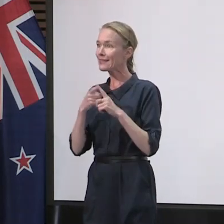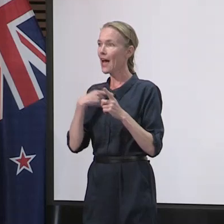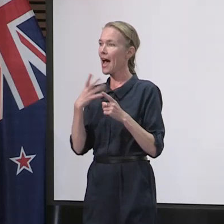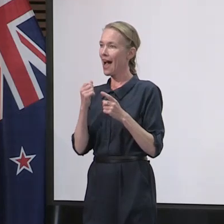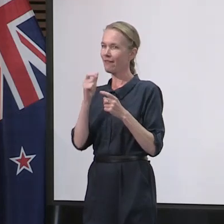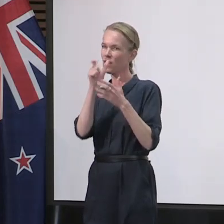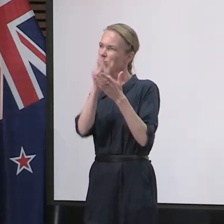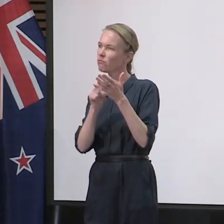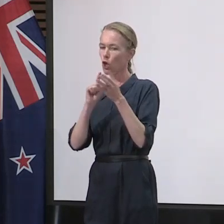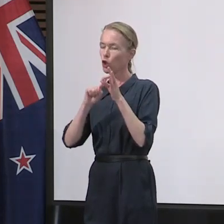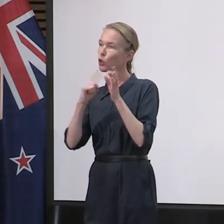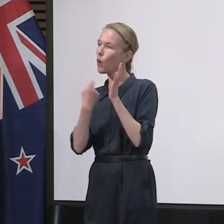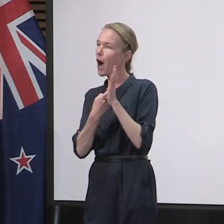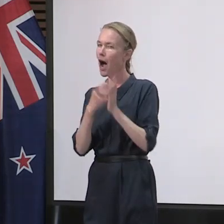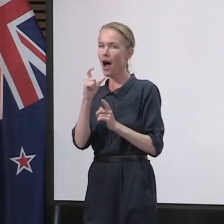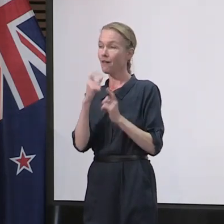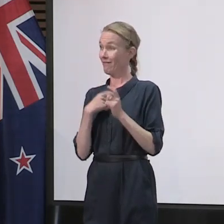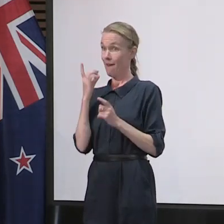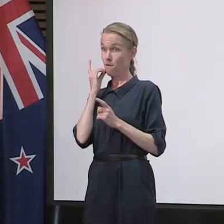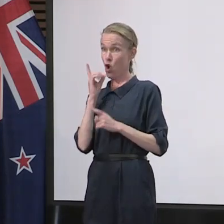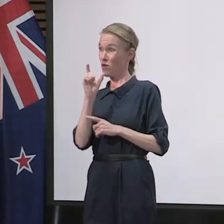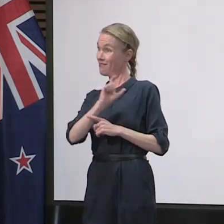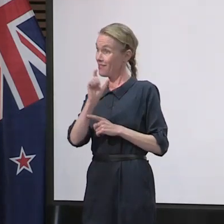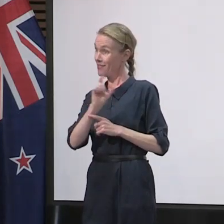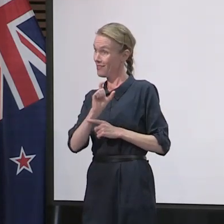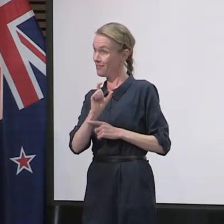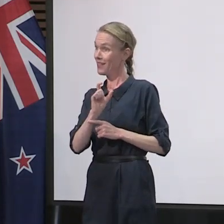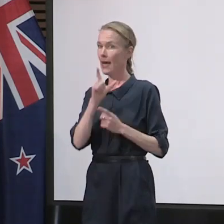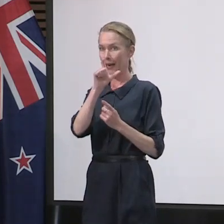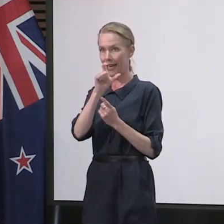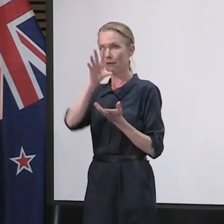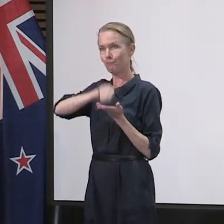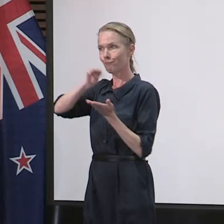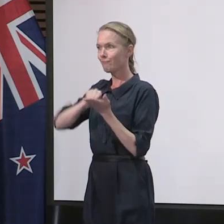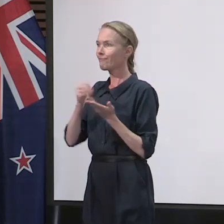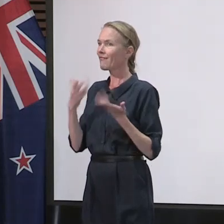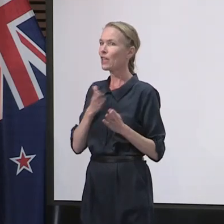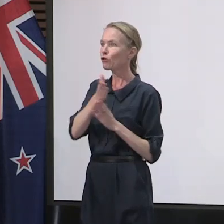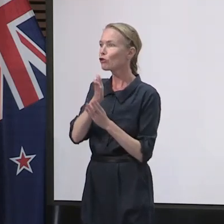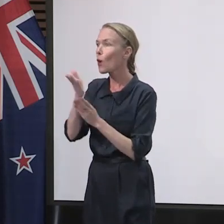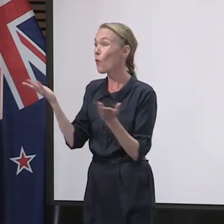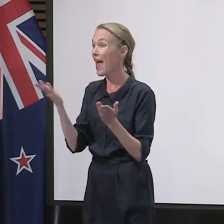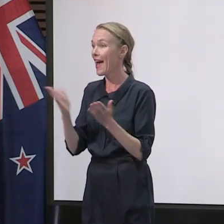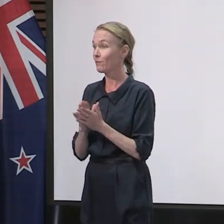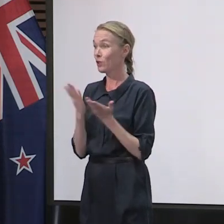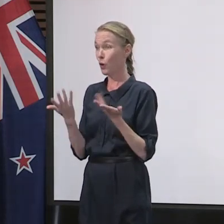they visit, and those QR codes are based on the nationally used New Zealand business